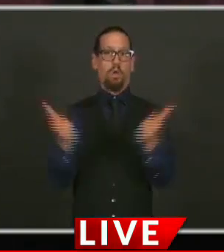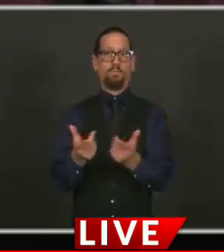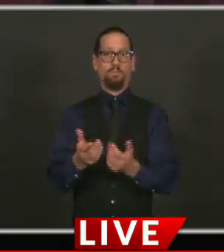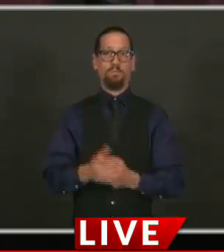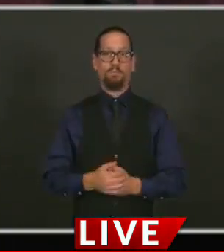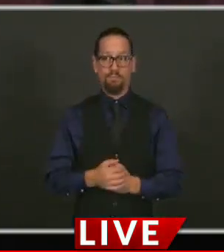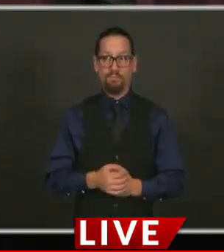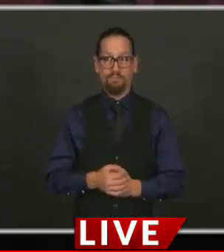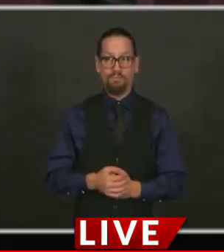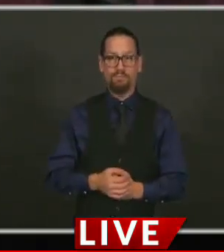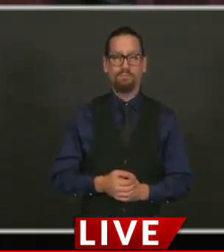THE DIFFERENCE.